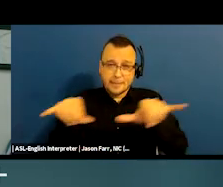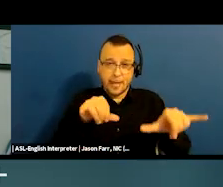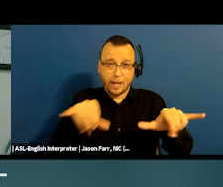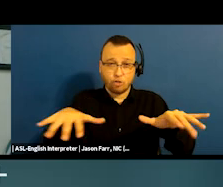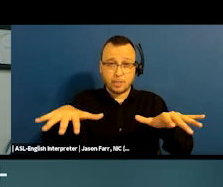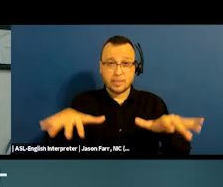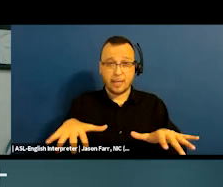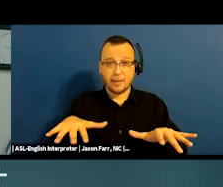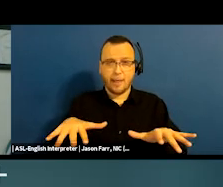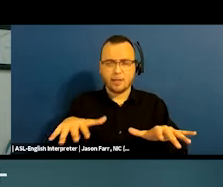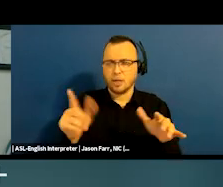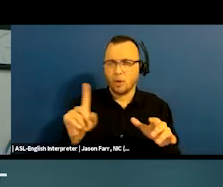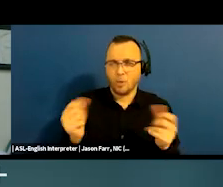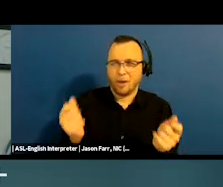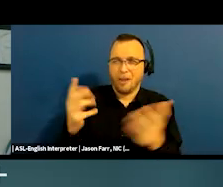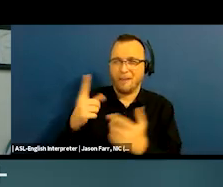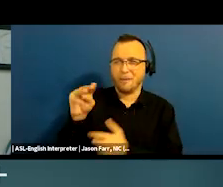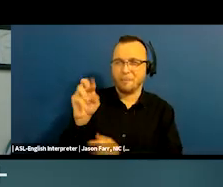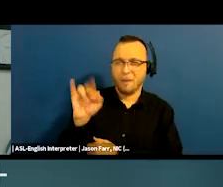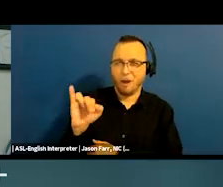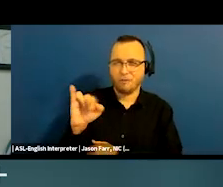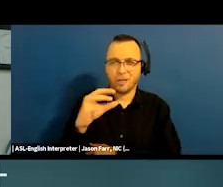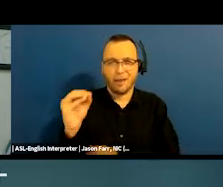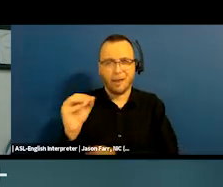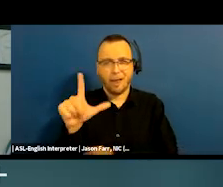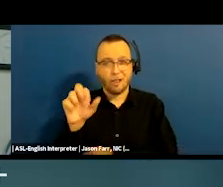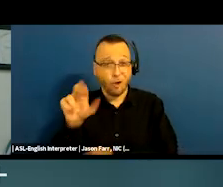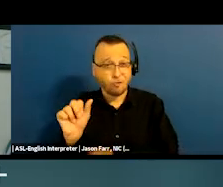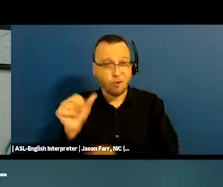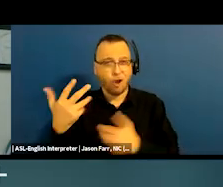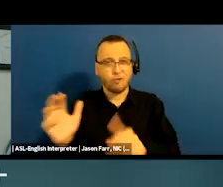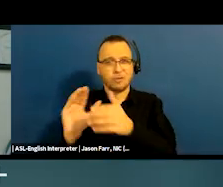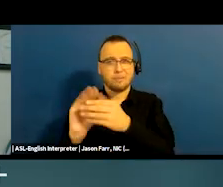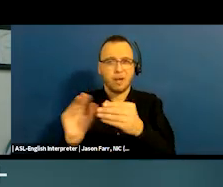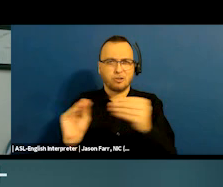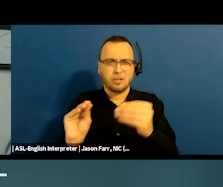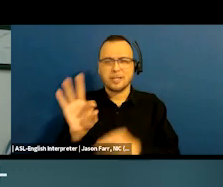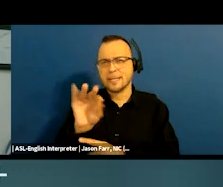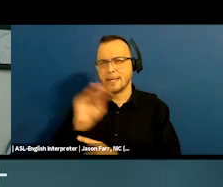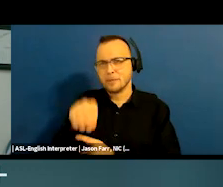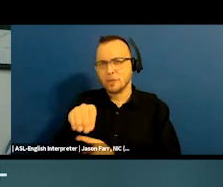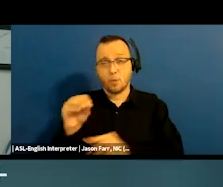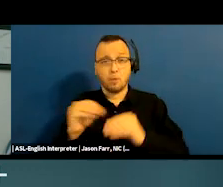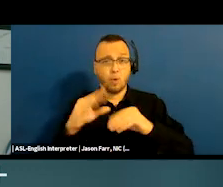So basically, as far as de-escalation, this is a daily thing for me.